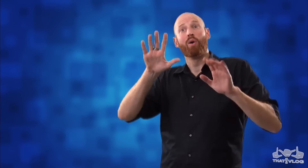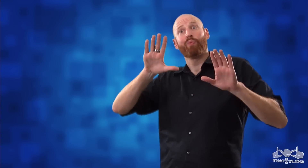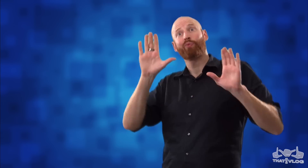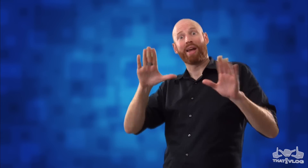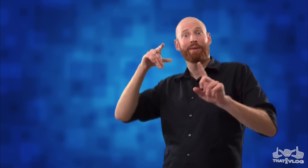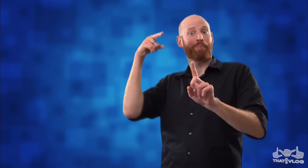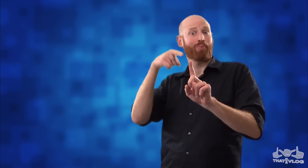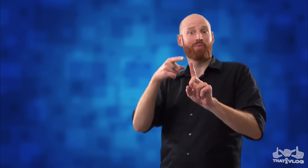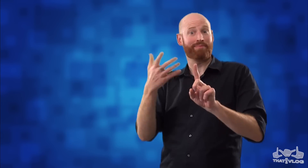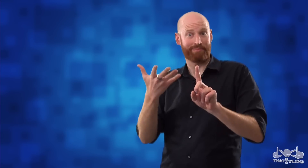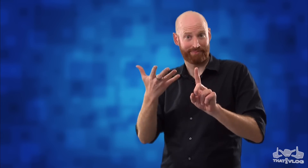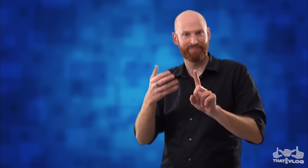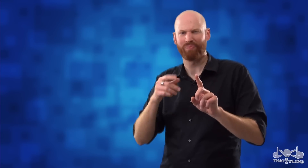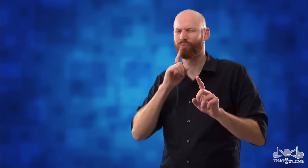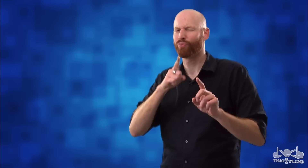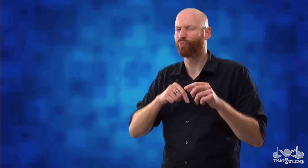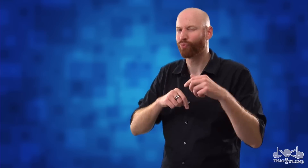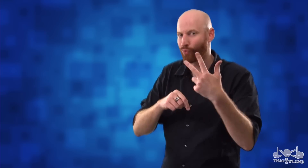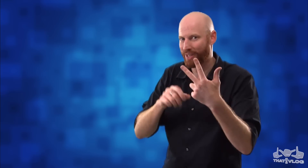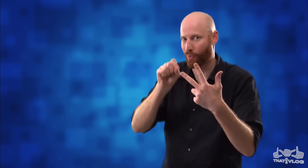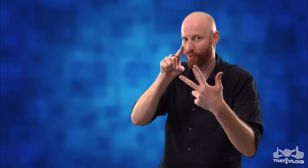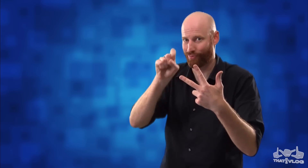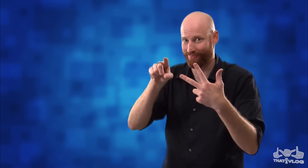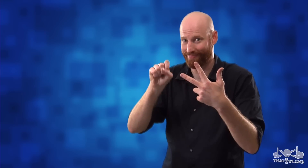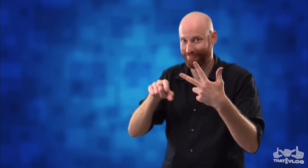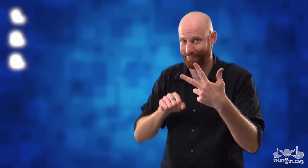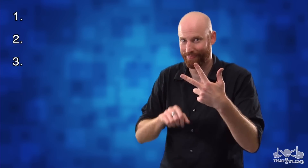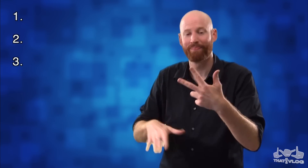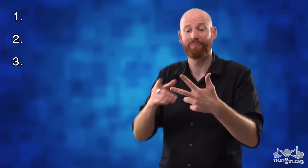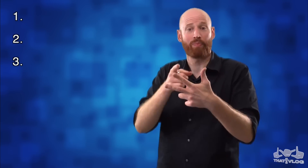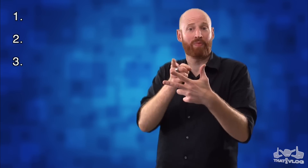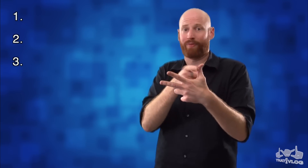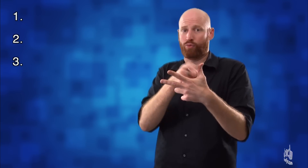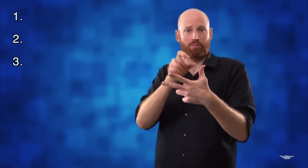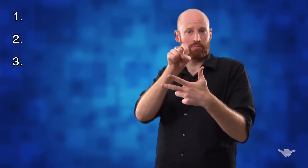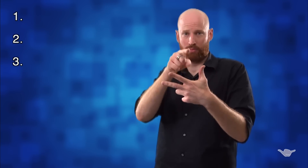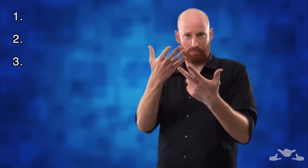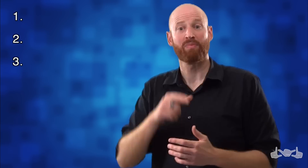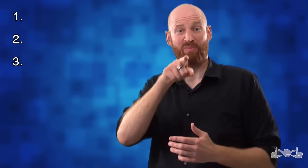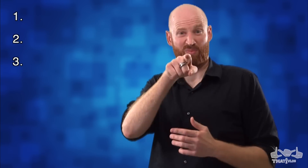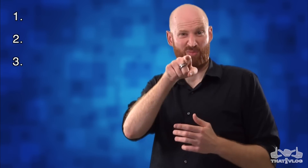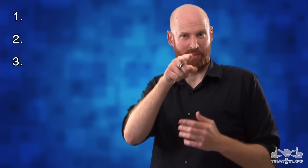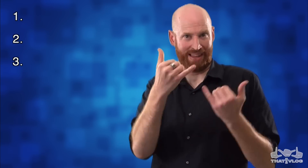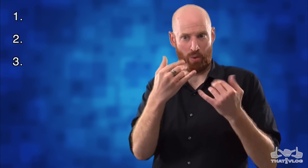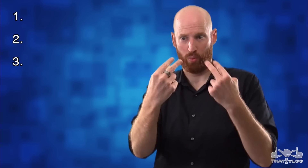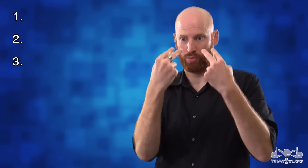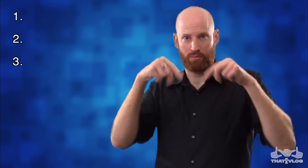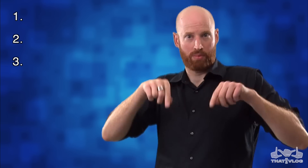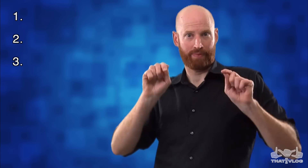So that 'great point' that I typically bring up consists of three questions. The first is, You the viewer,